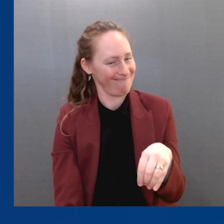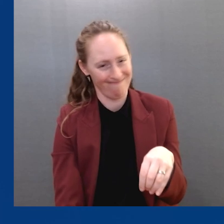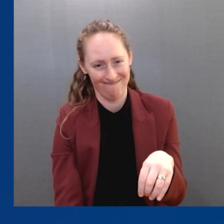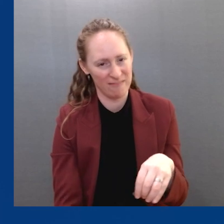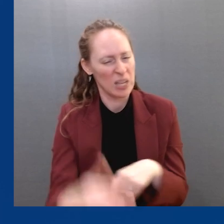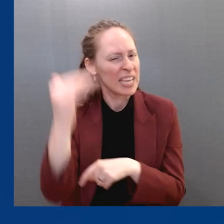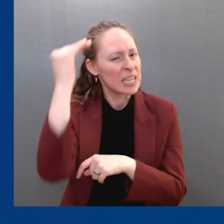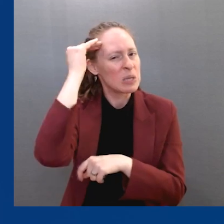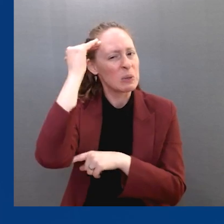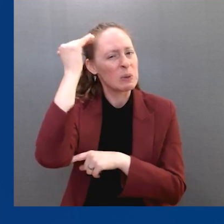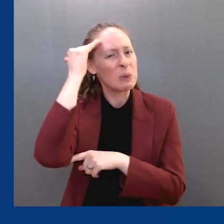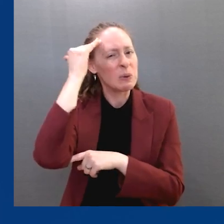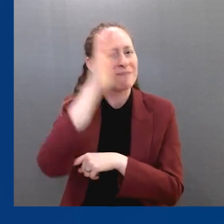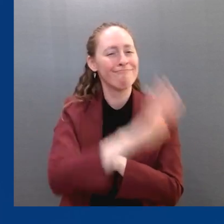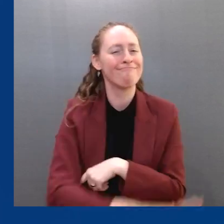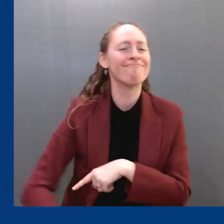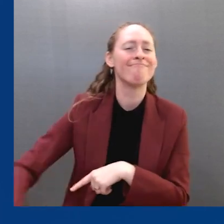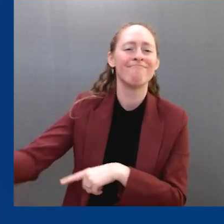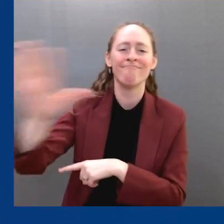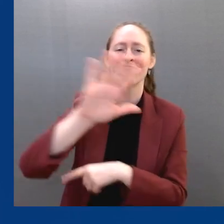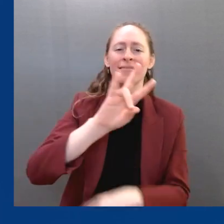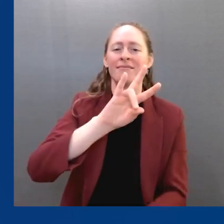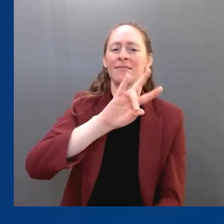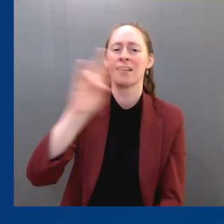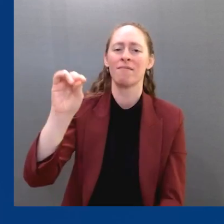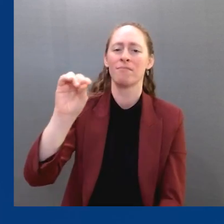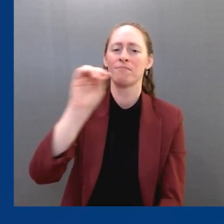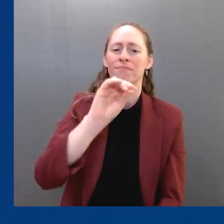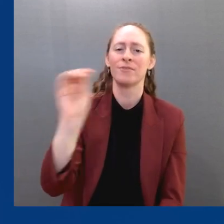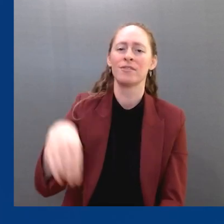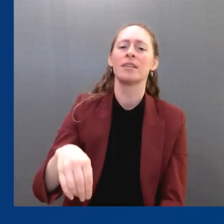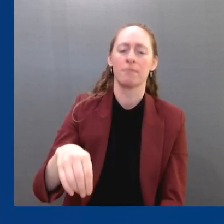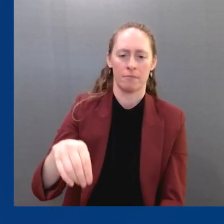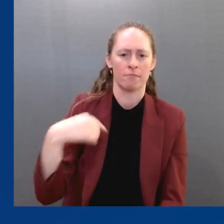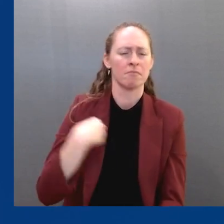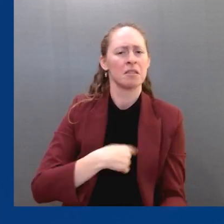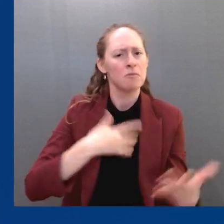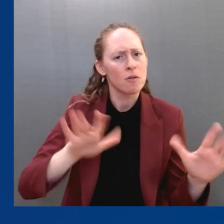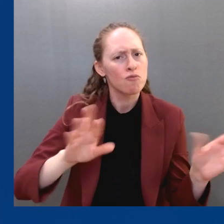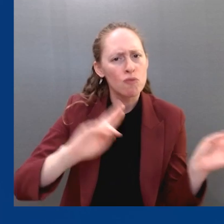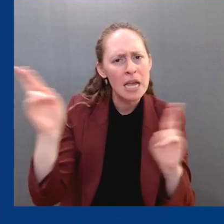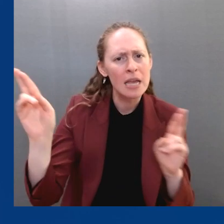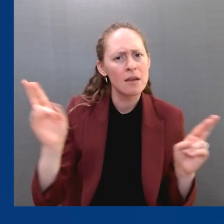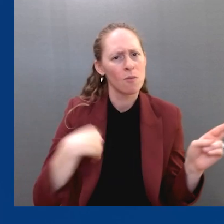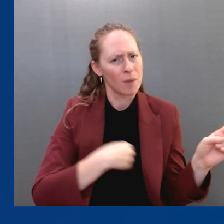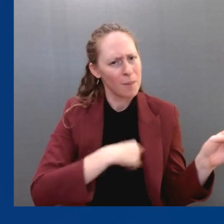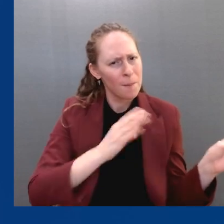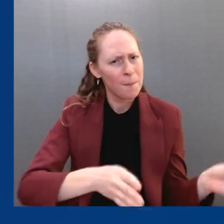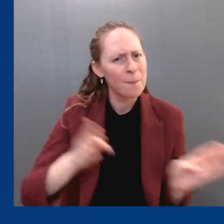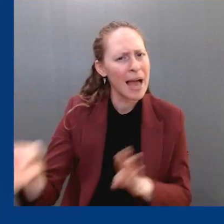We are not surprised that we are here at this moment. And more than not being surprised, we are prepared. We have been planning for this moment